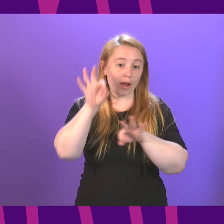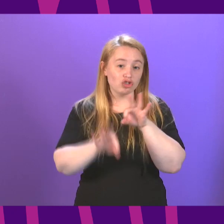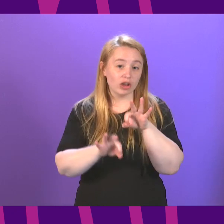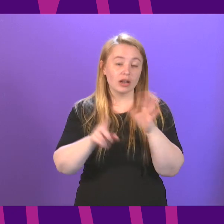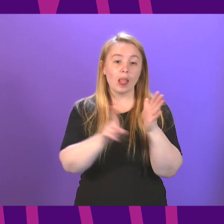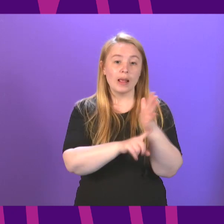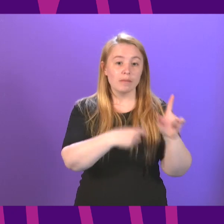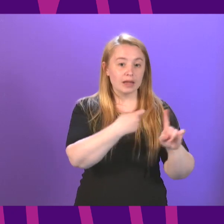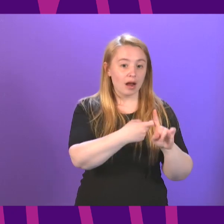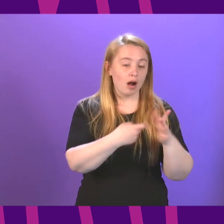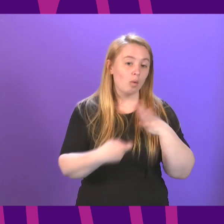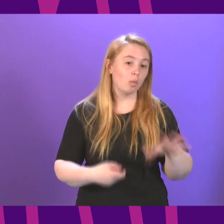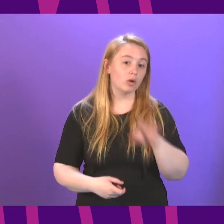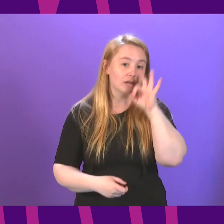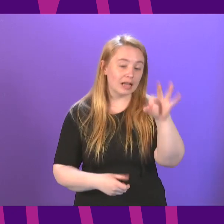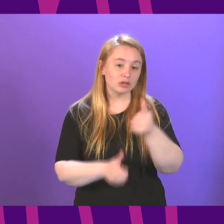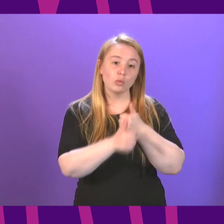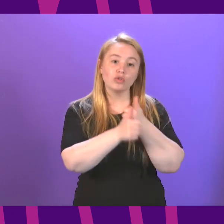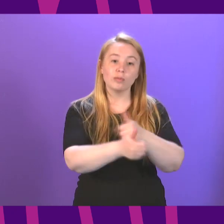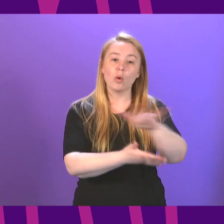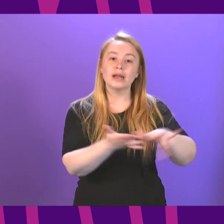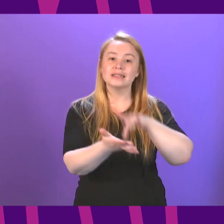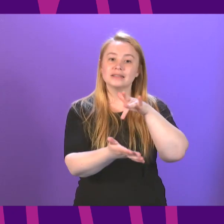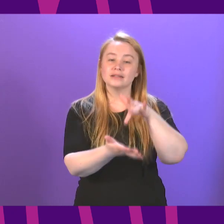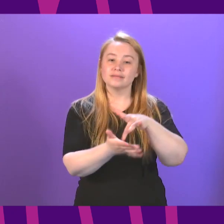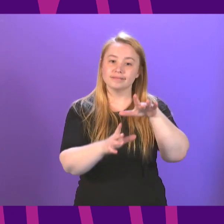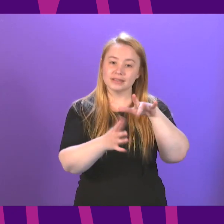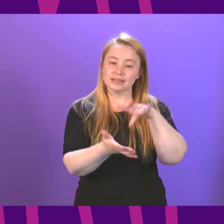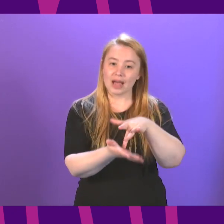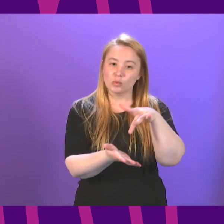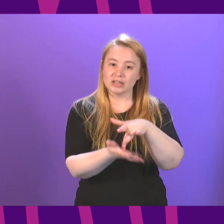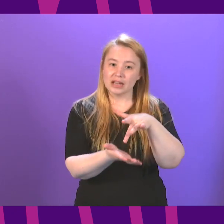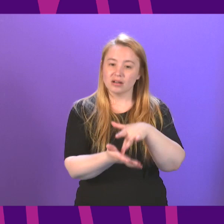how will the Scottish Government support town centres to recover from the Covid-19 pandemic?